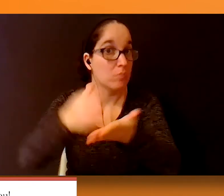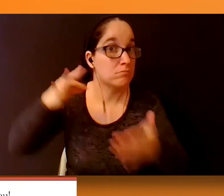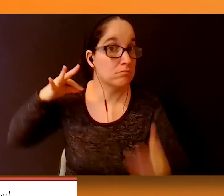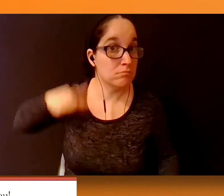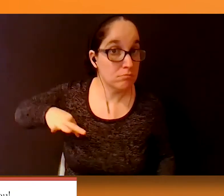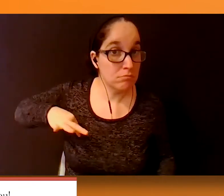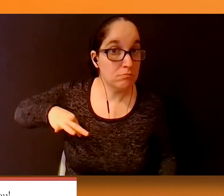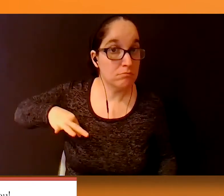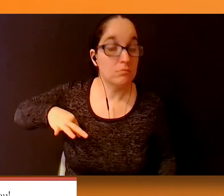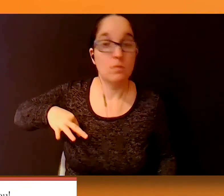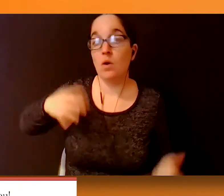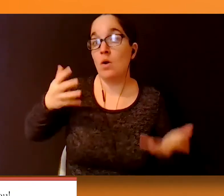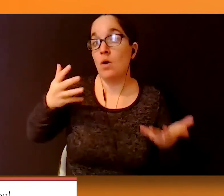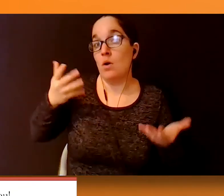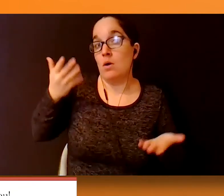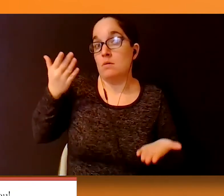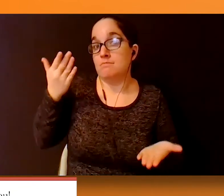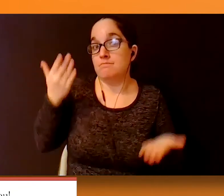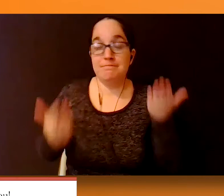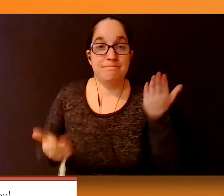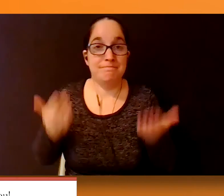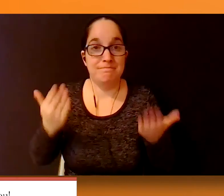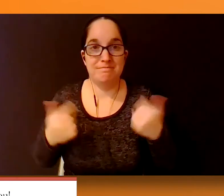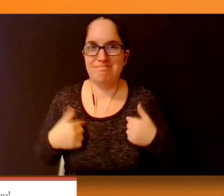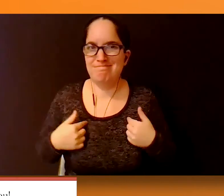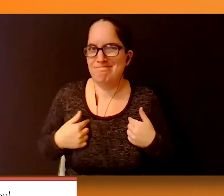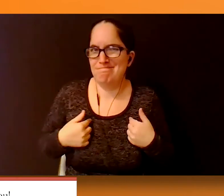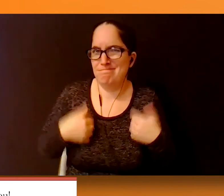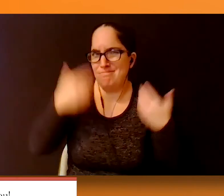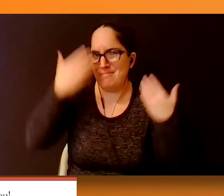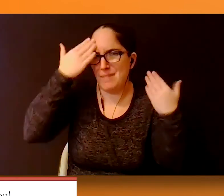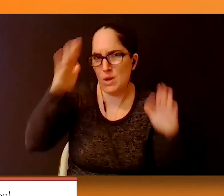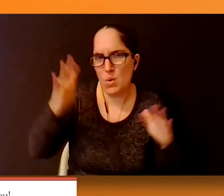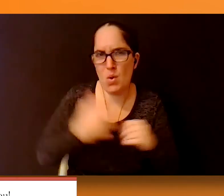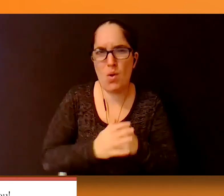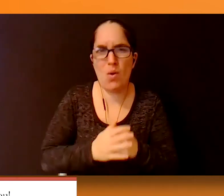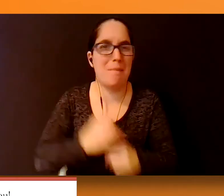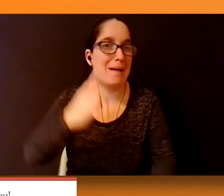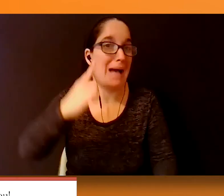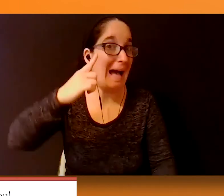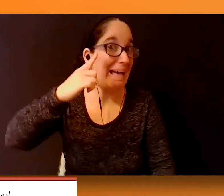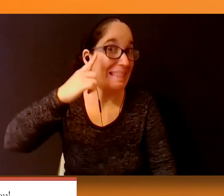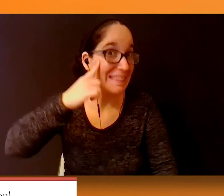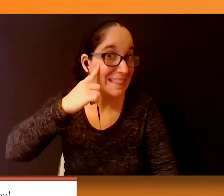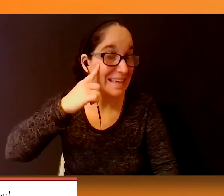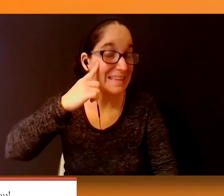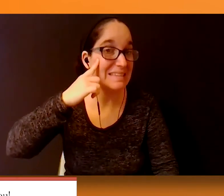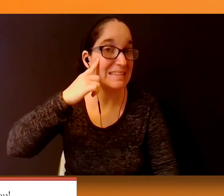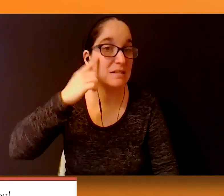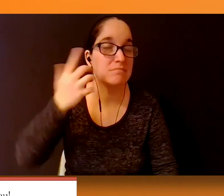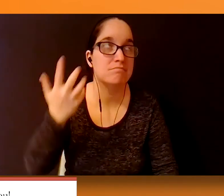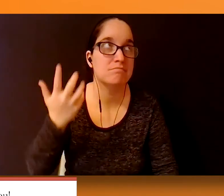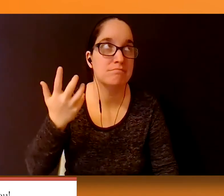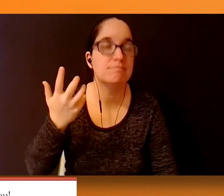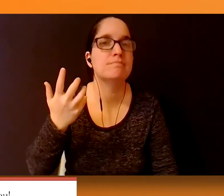or figuring out if--or even if you just don't know yet. You are thinking, you know,